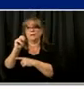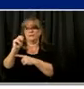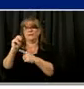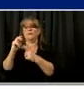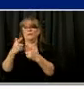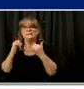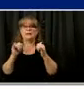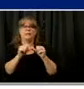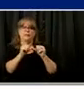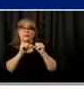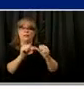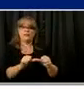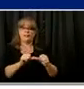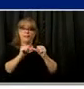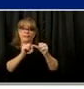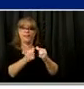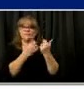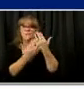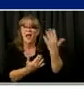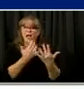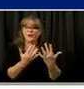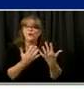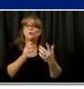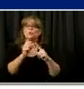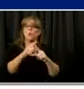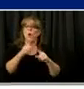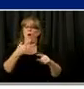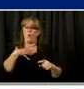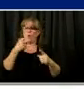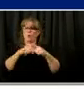and there's a number of things we need to do to protect our our health and well-being during these